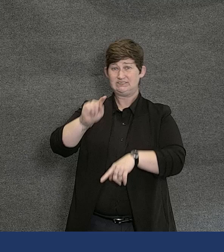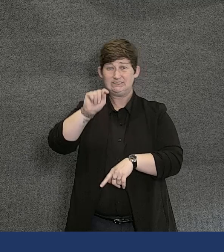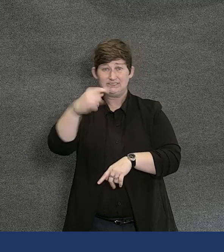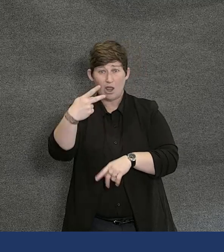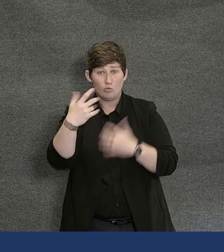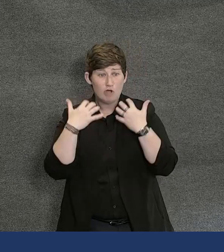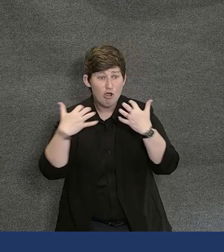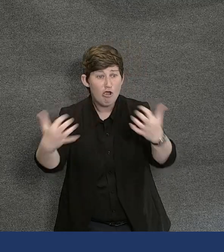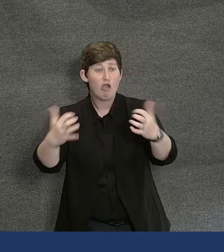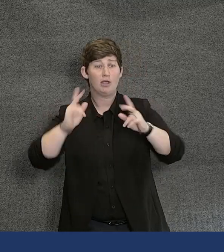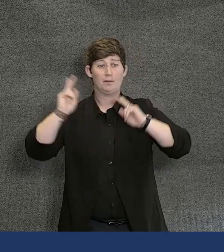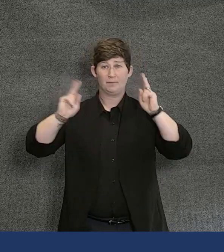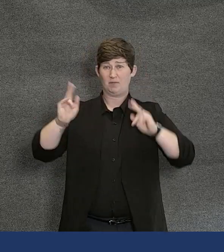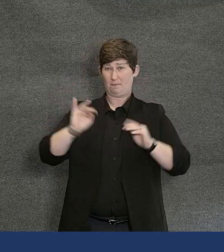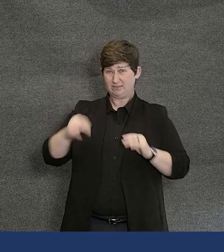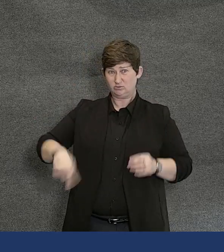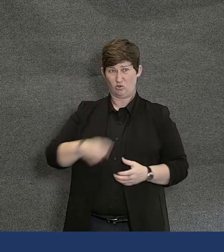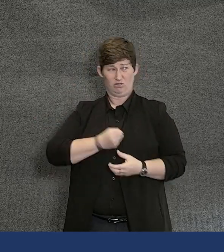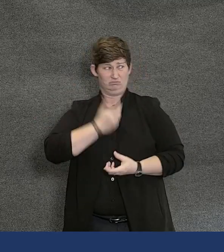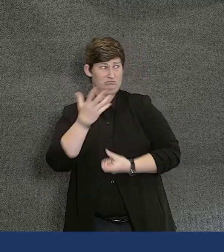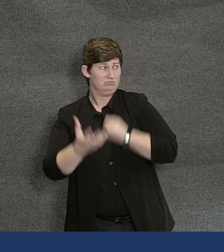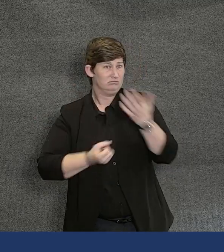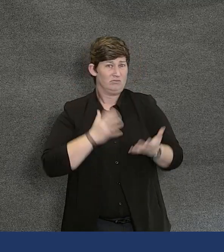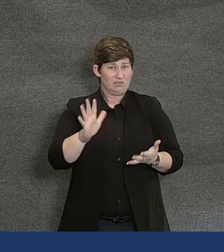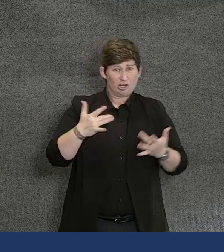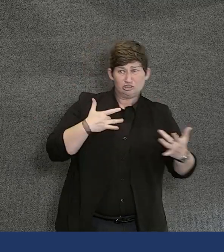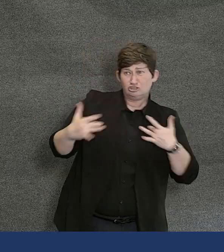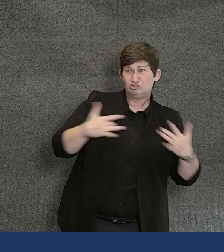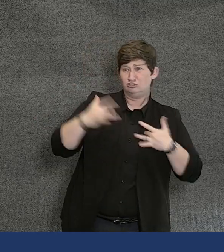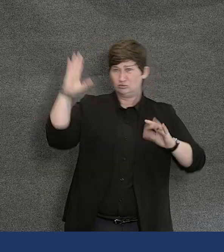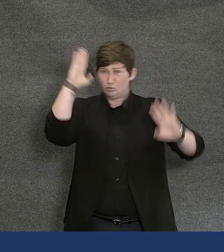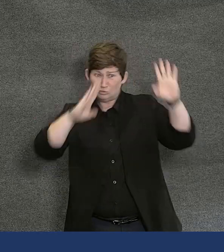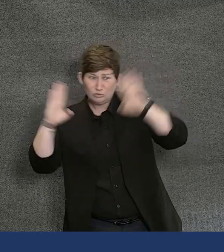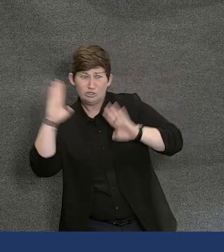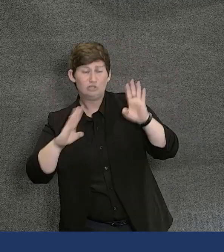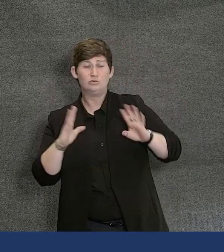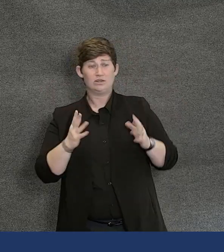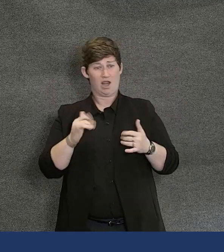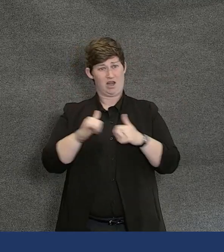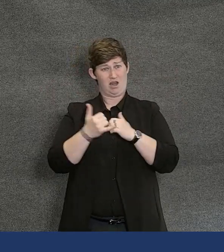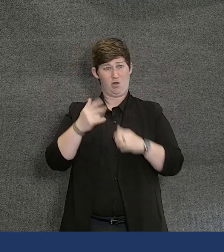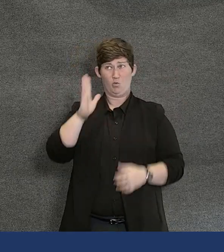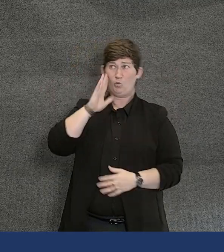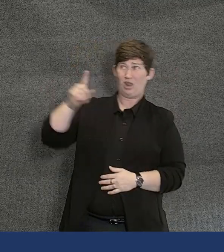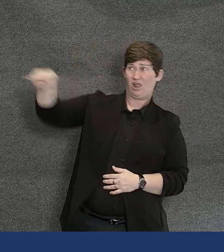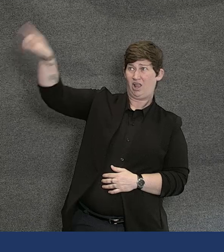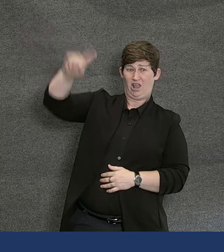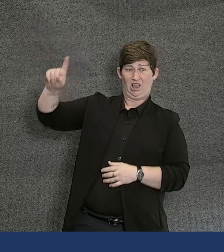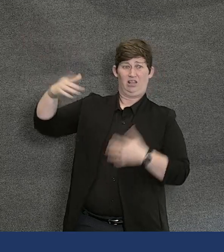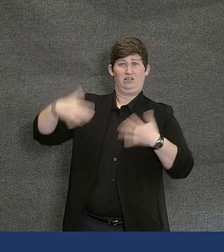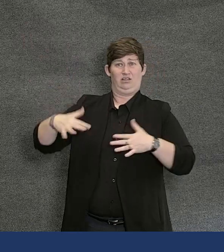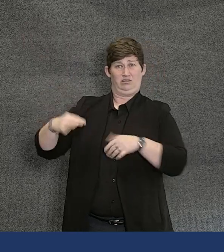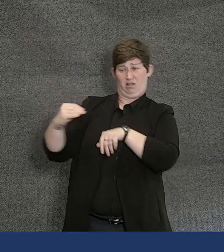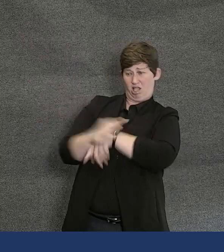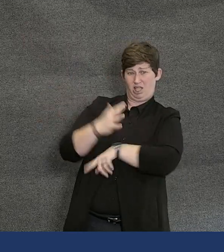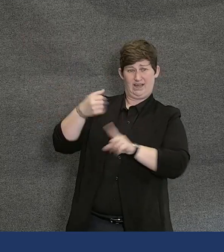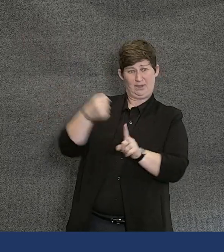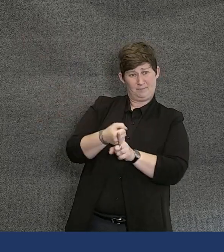on a wide range of things, including on how this is going to affect people with disabilities. But my office has received literally thousands of calls